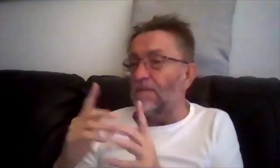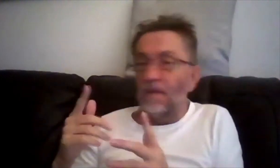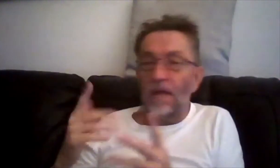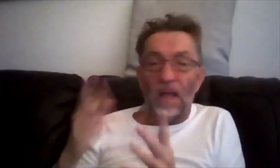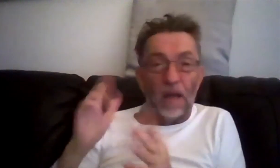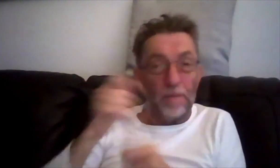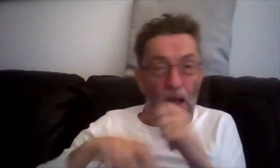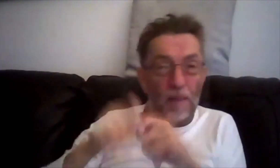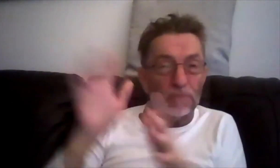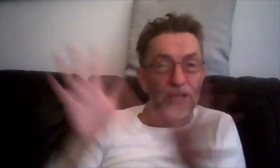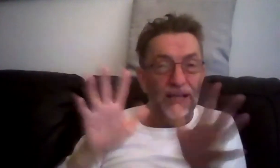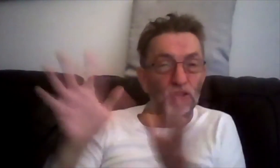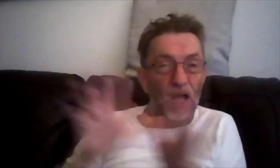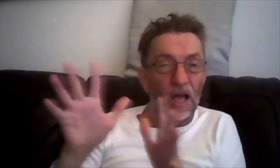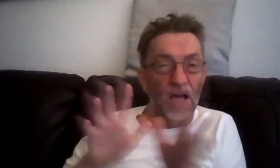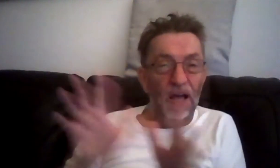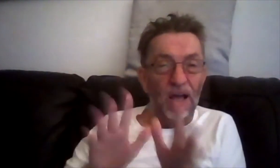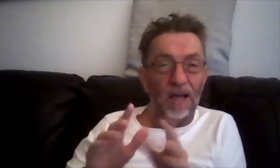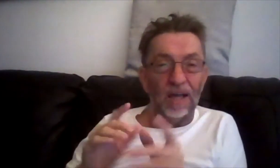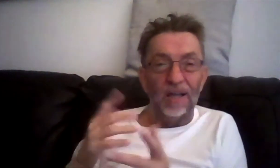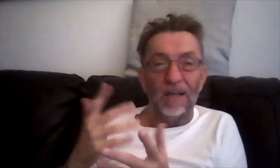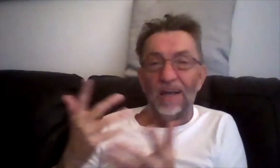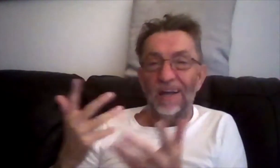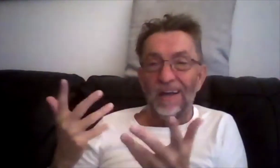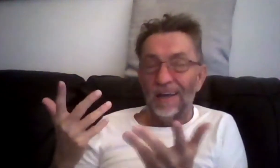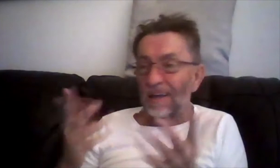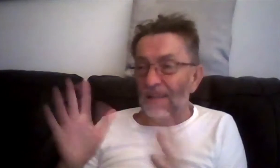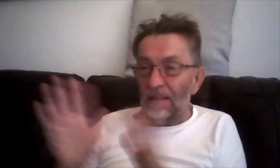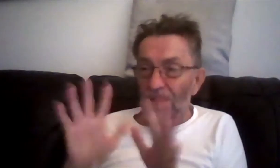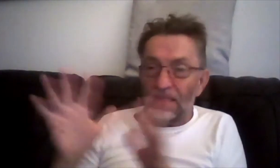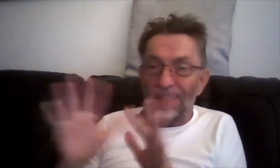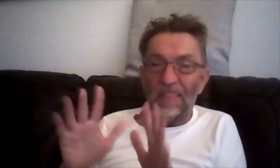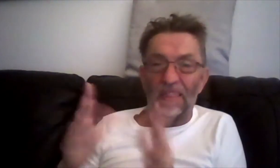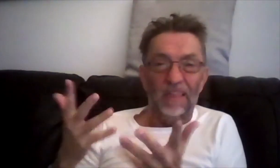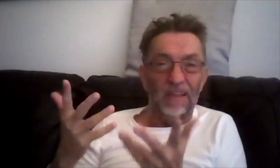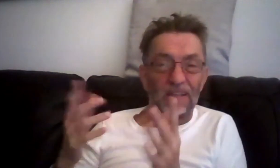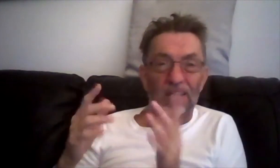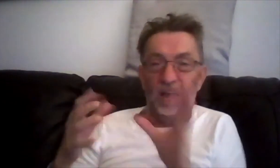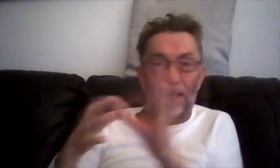We ended up having a conversation in gestures,